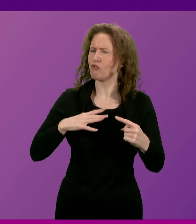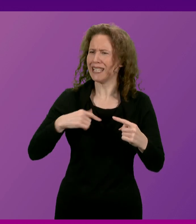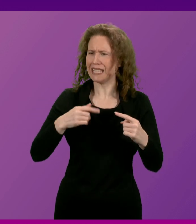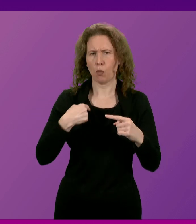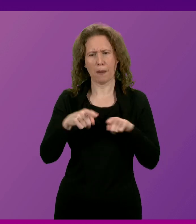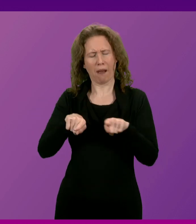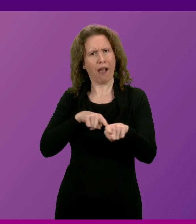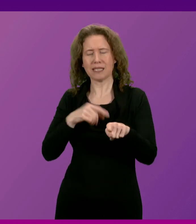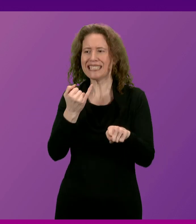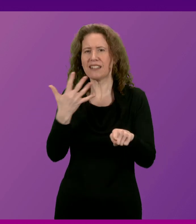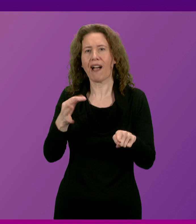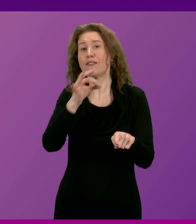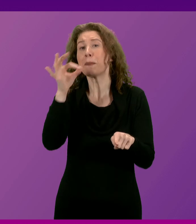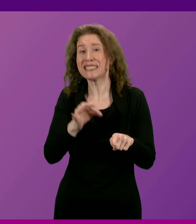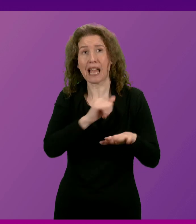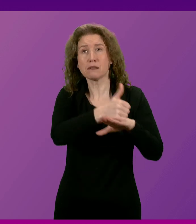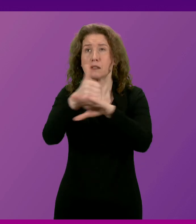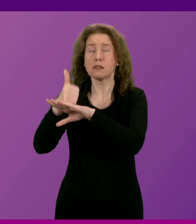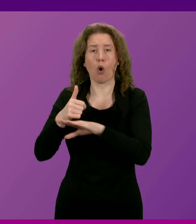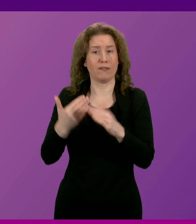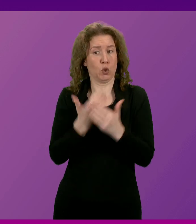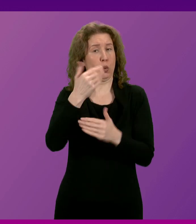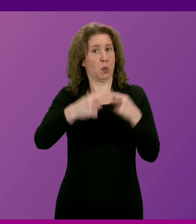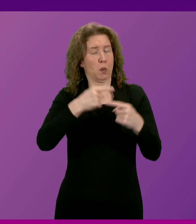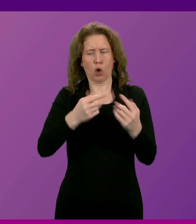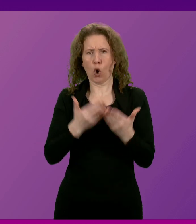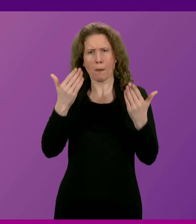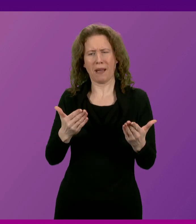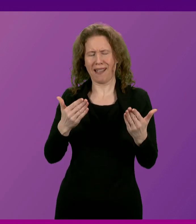65 per cent installation nationally against 20 per cent installation in